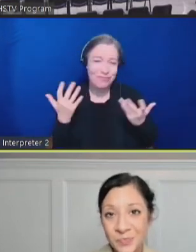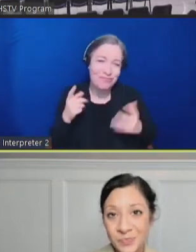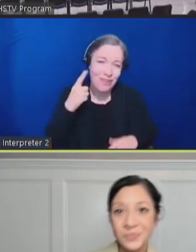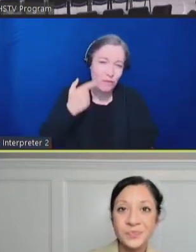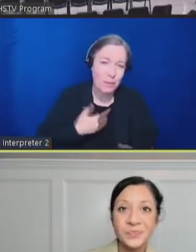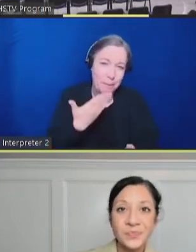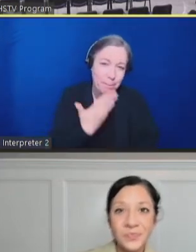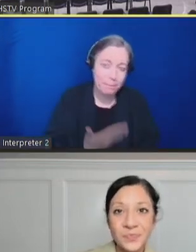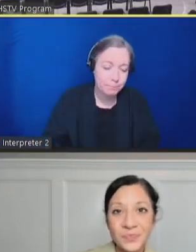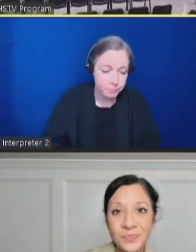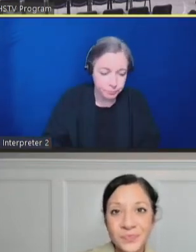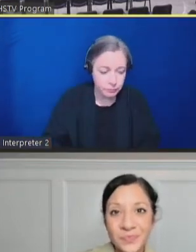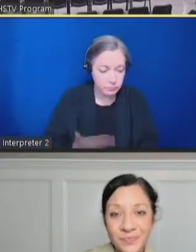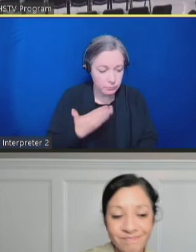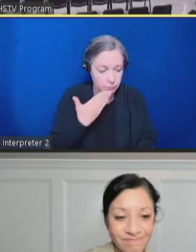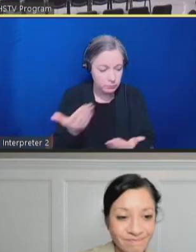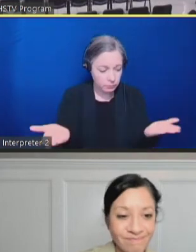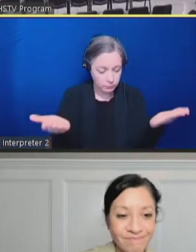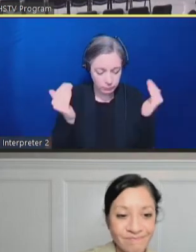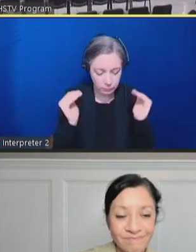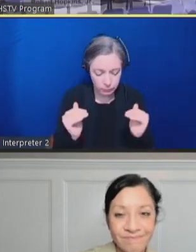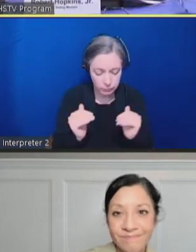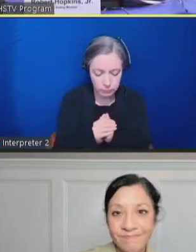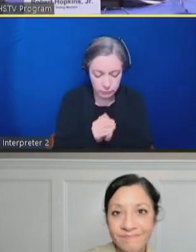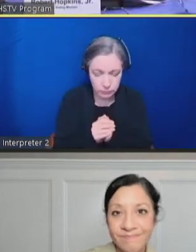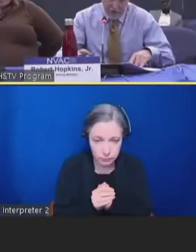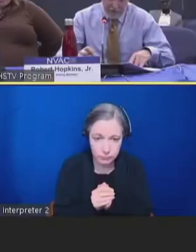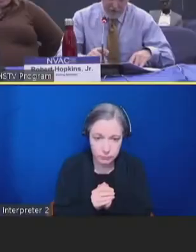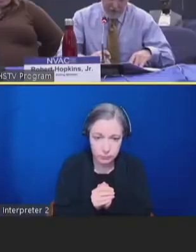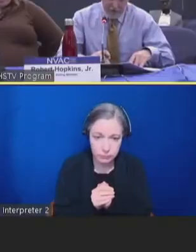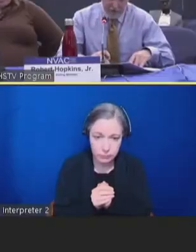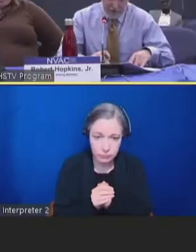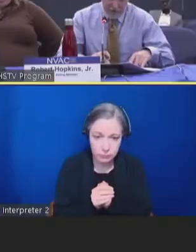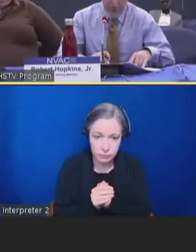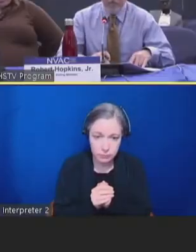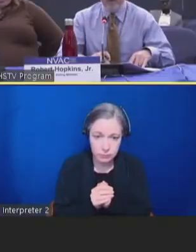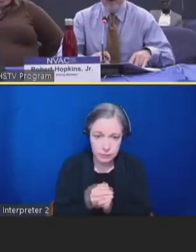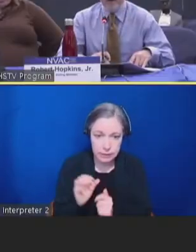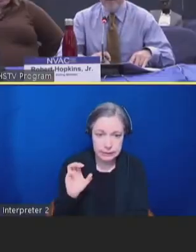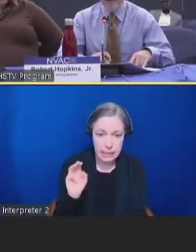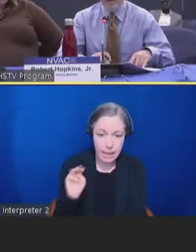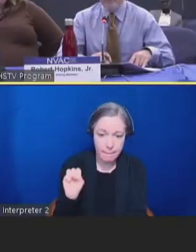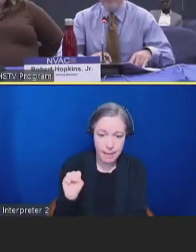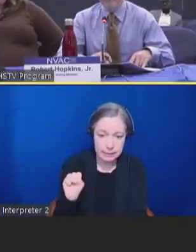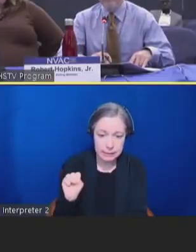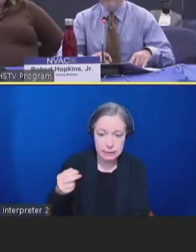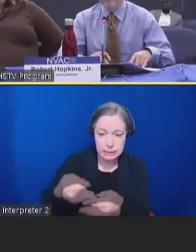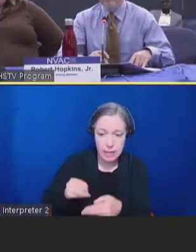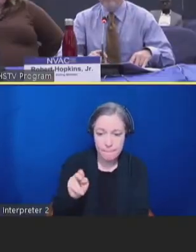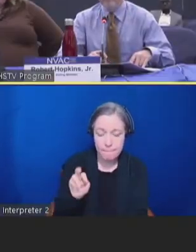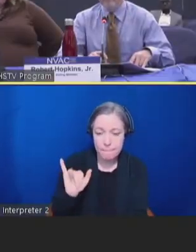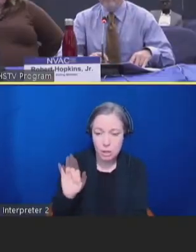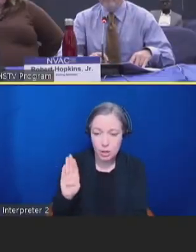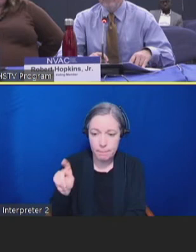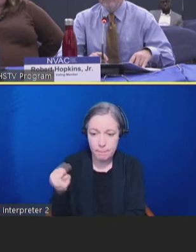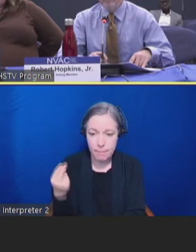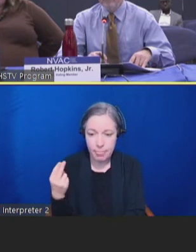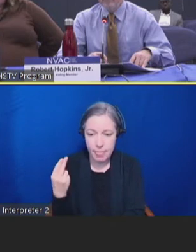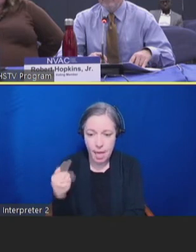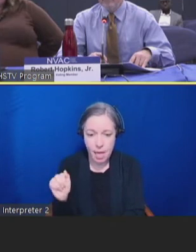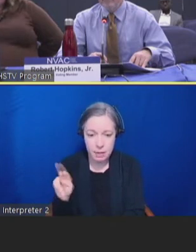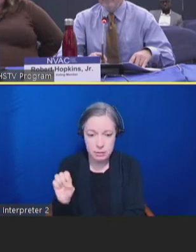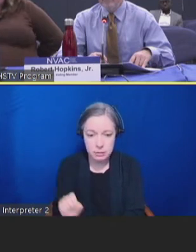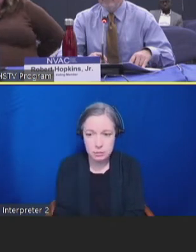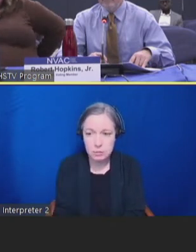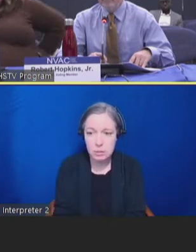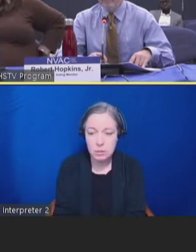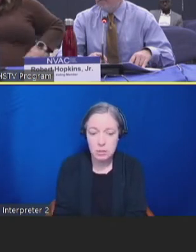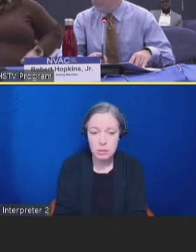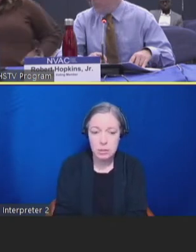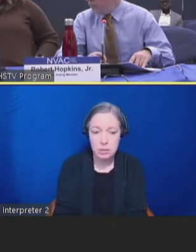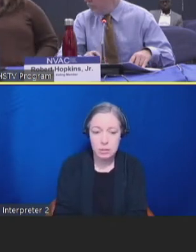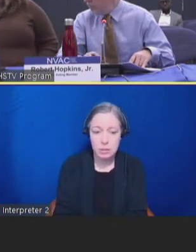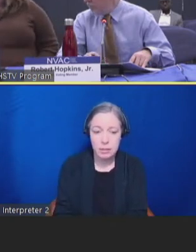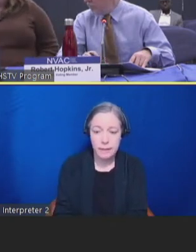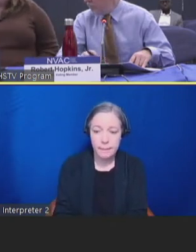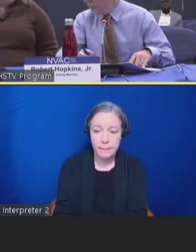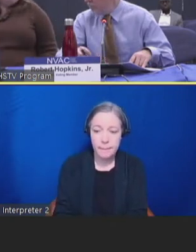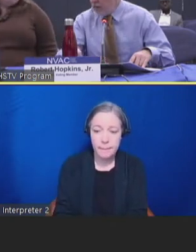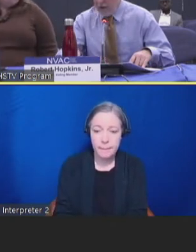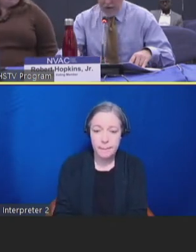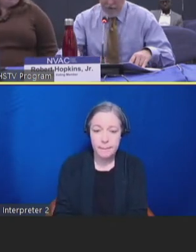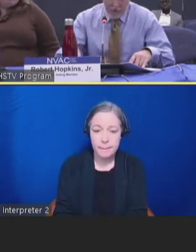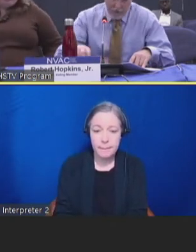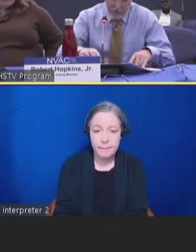Robert Hopkins: Thank you very much. Next, CMS. Mary Beth Hance. All right.